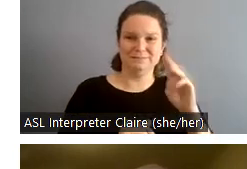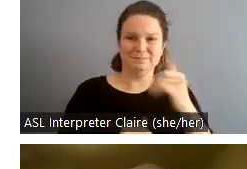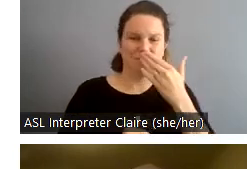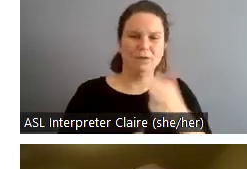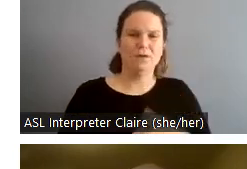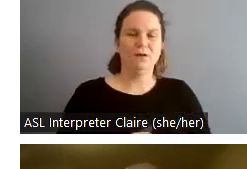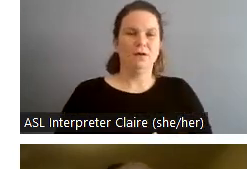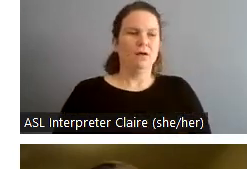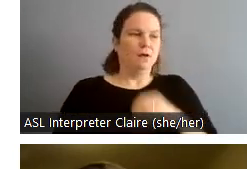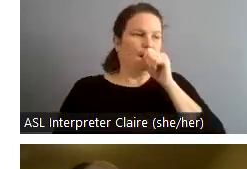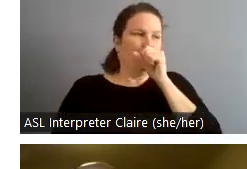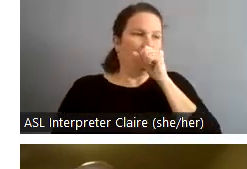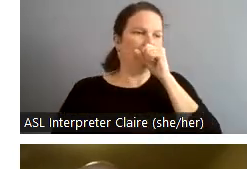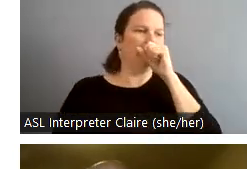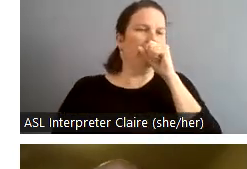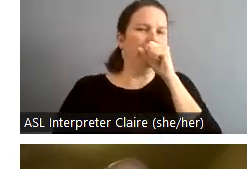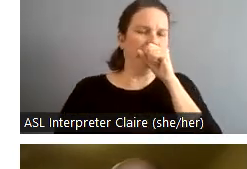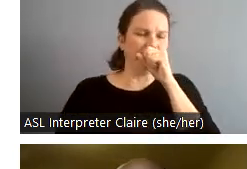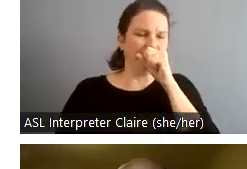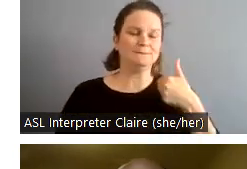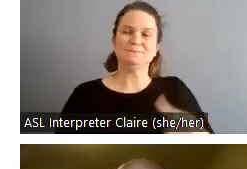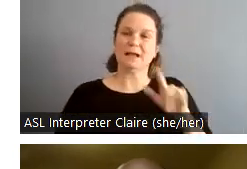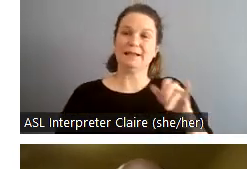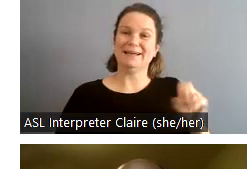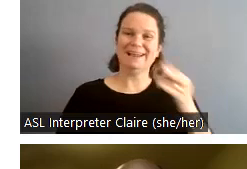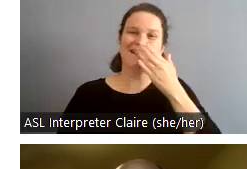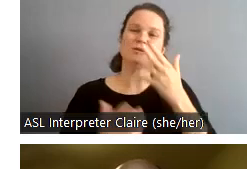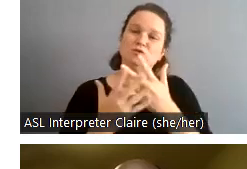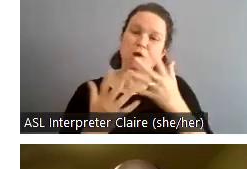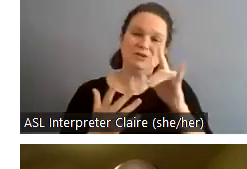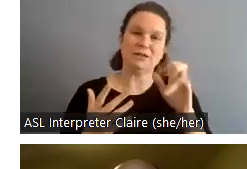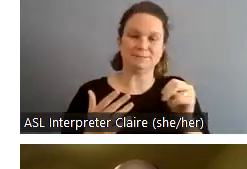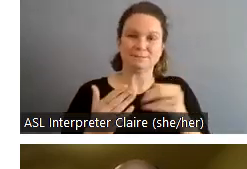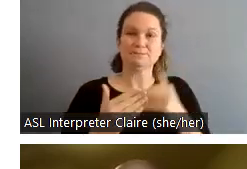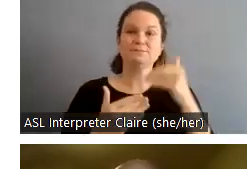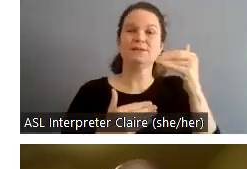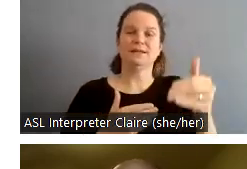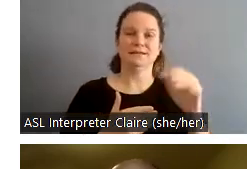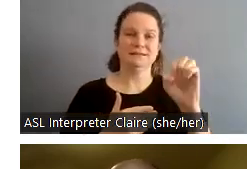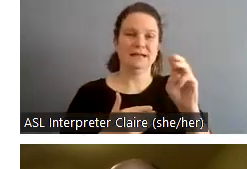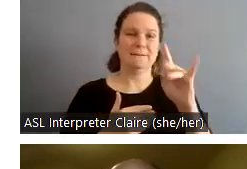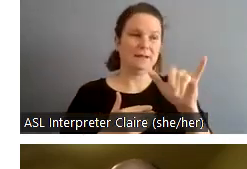This is Lynn. Thank you so much, Dylan.